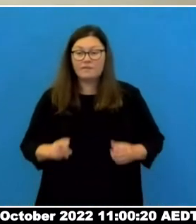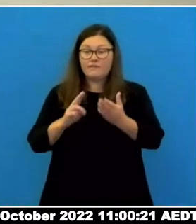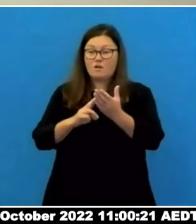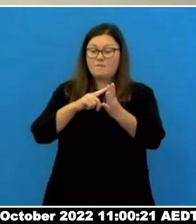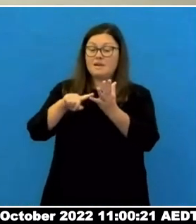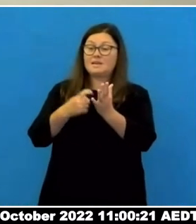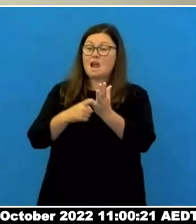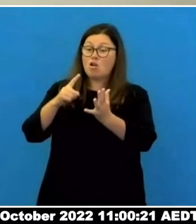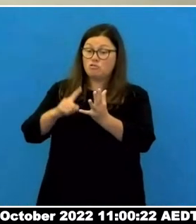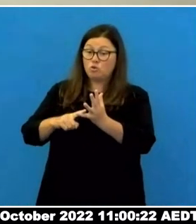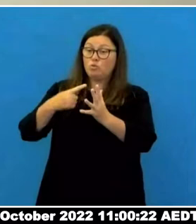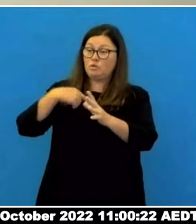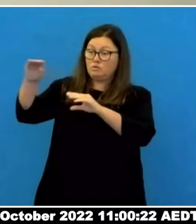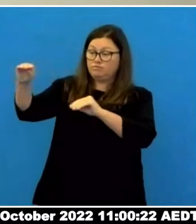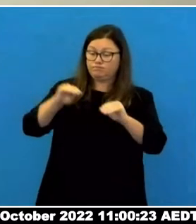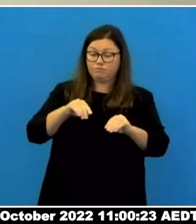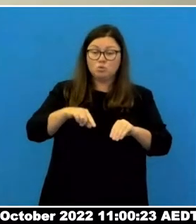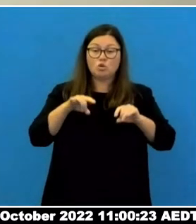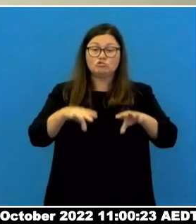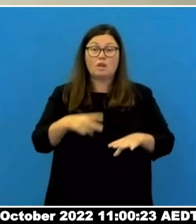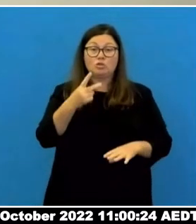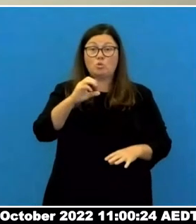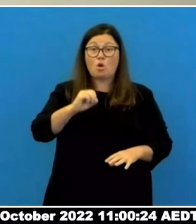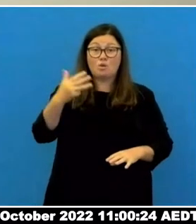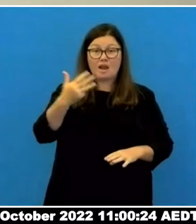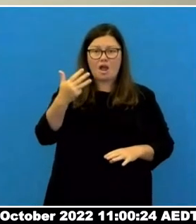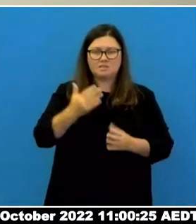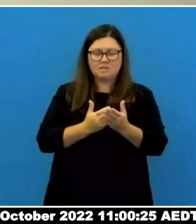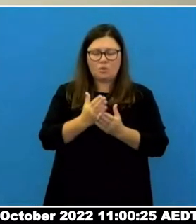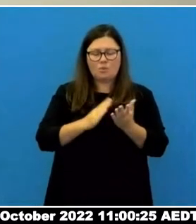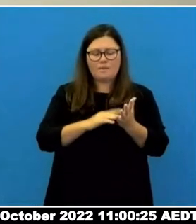through the Medevac process which allows people in offshore detention